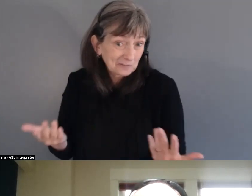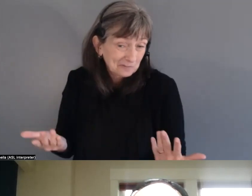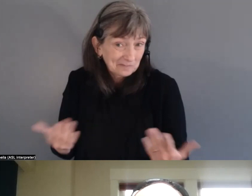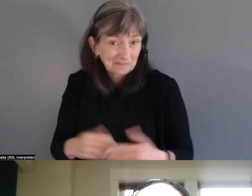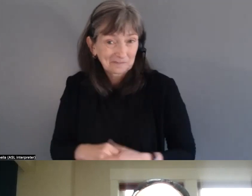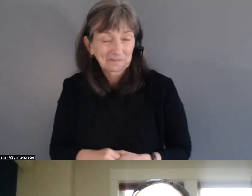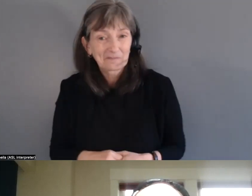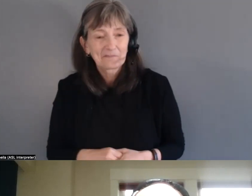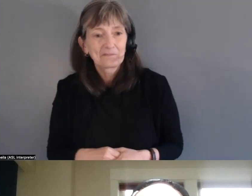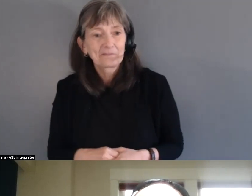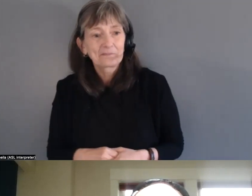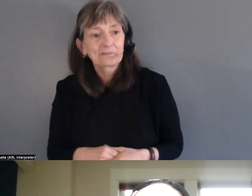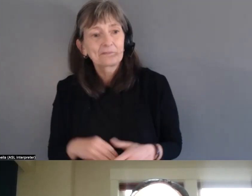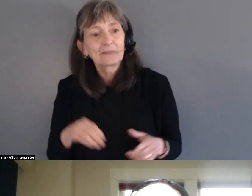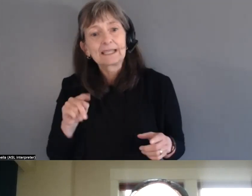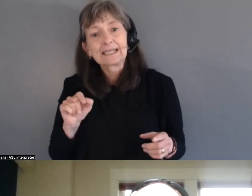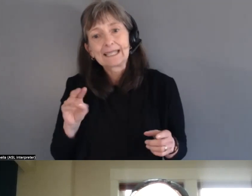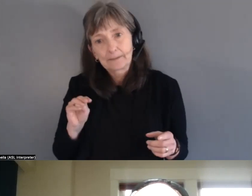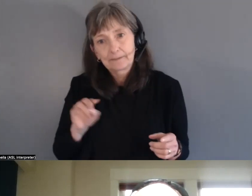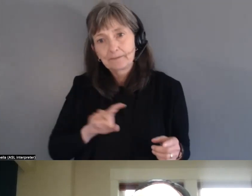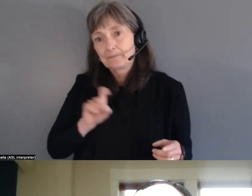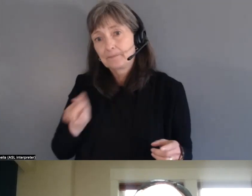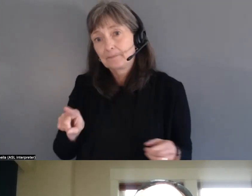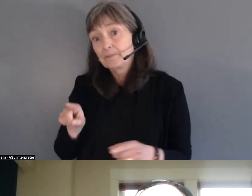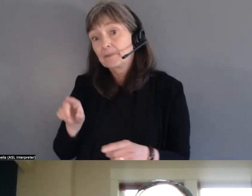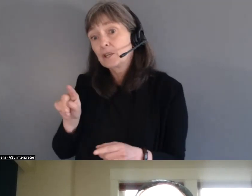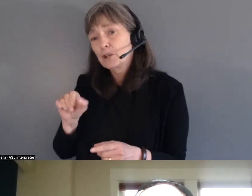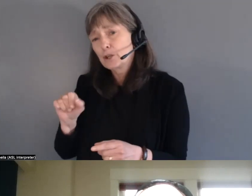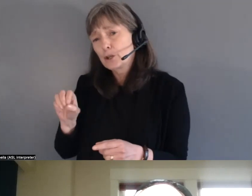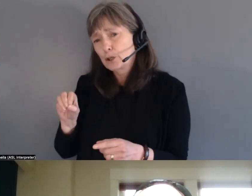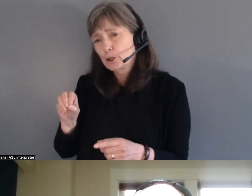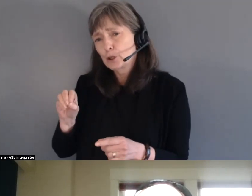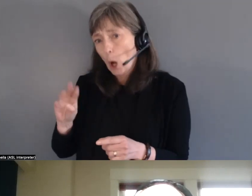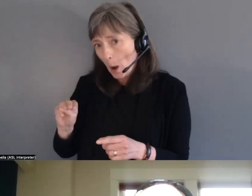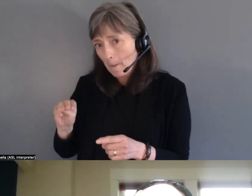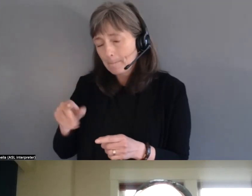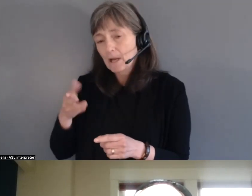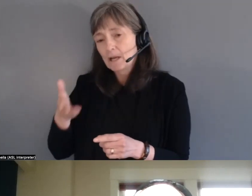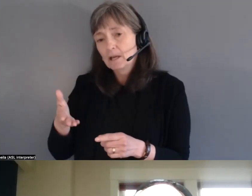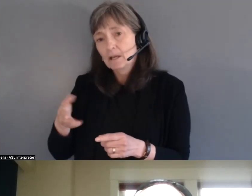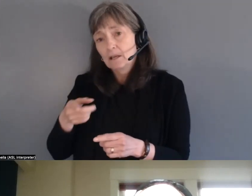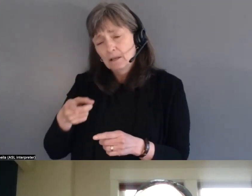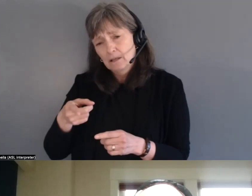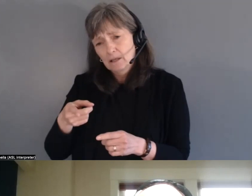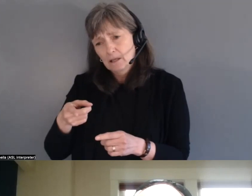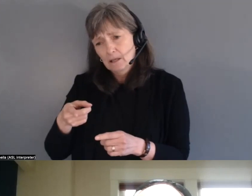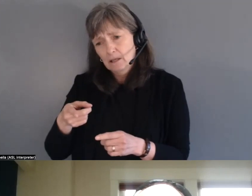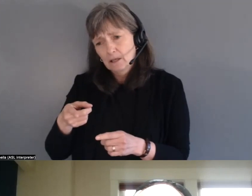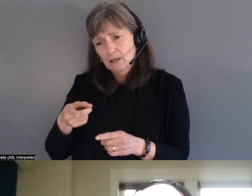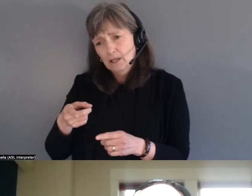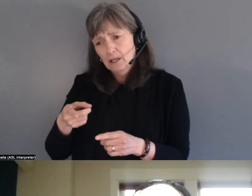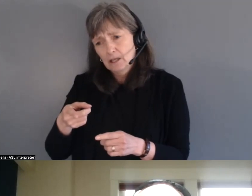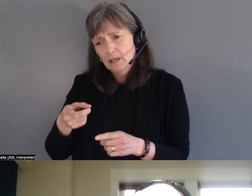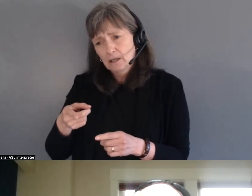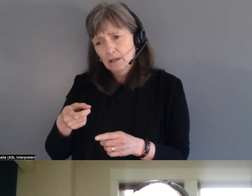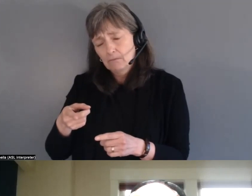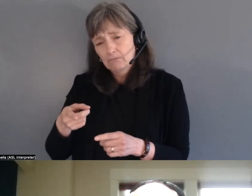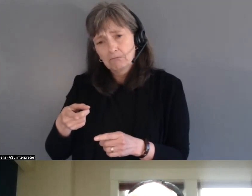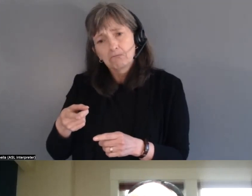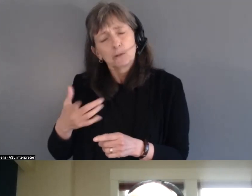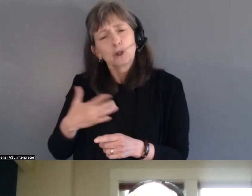Tim: Tom, maybe I can just get you to add what you might think some of the biggest obstacles are for